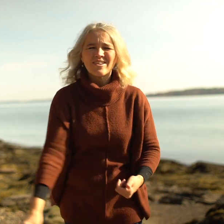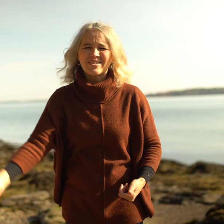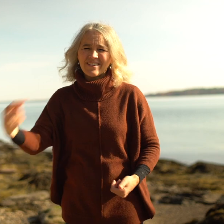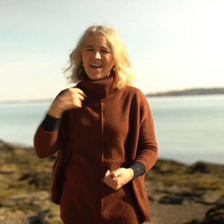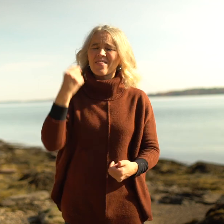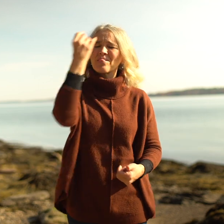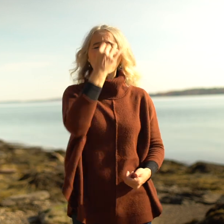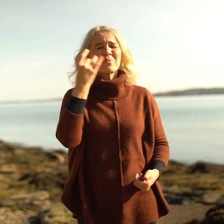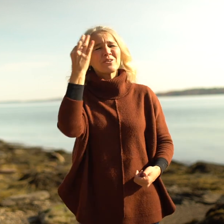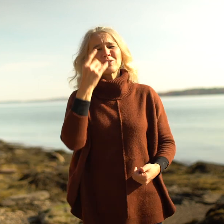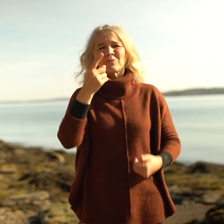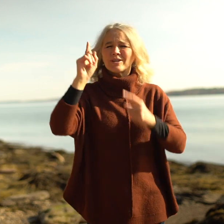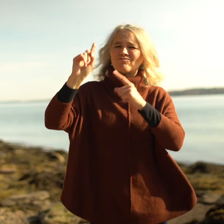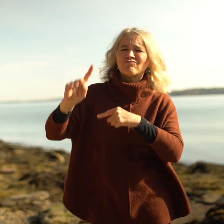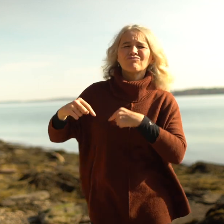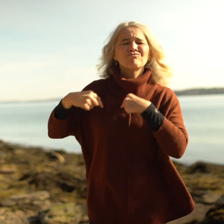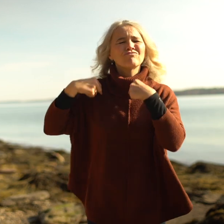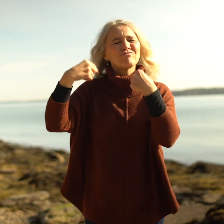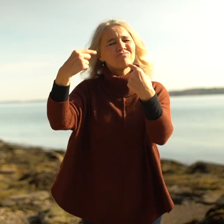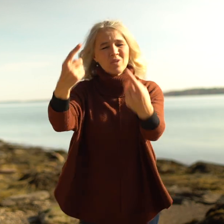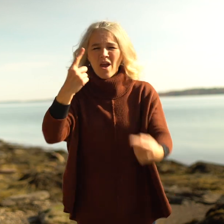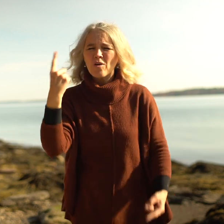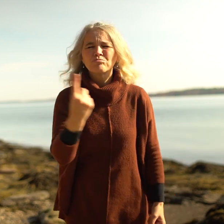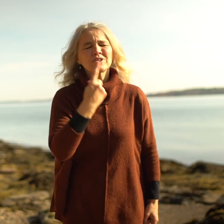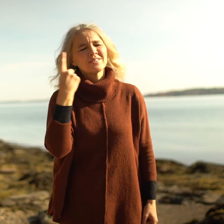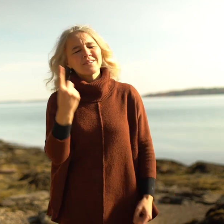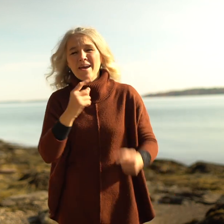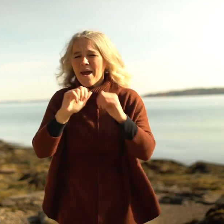I’ve always been thinking of you